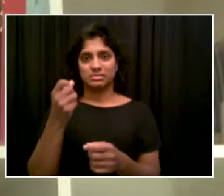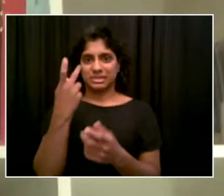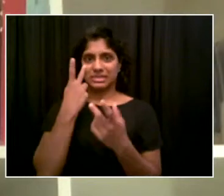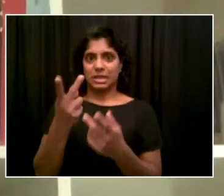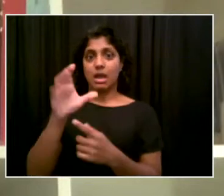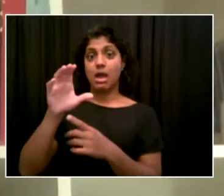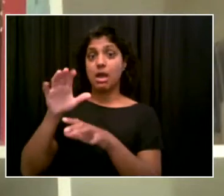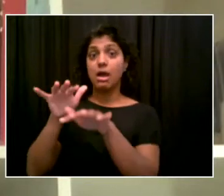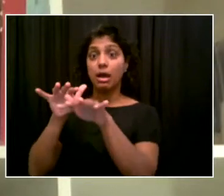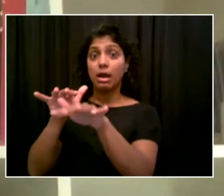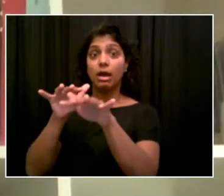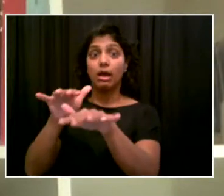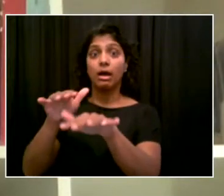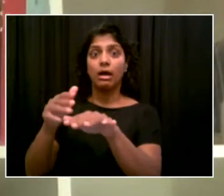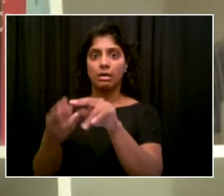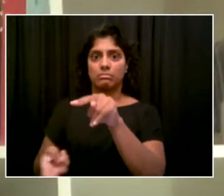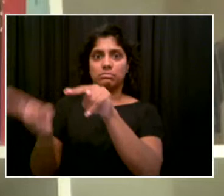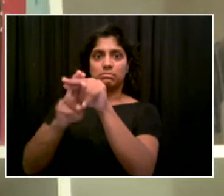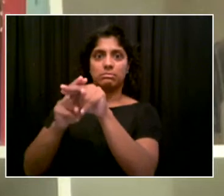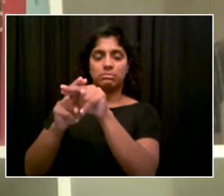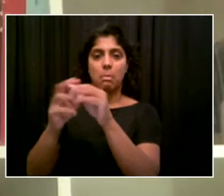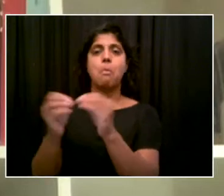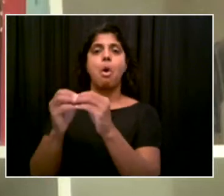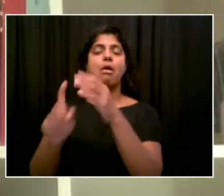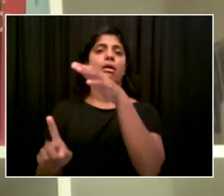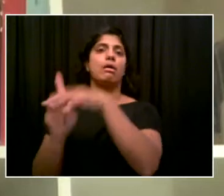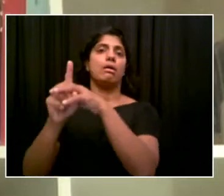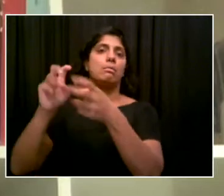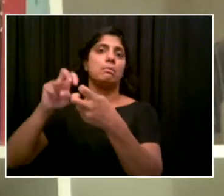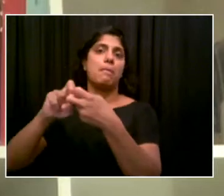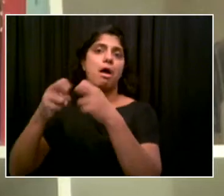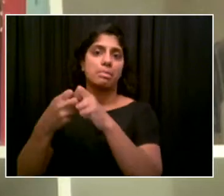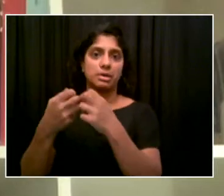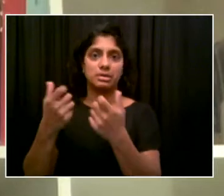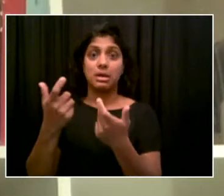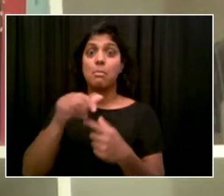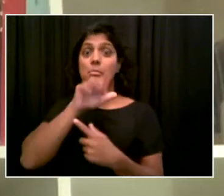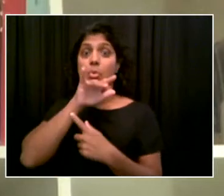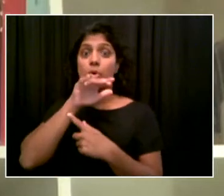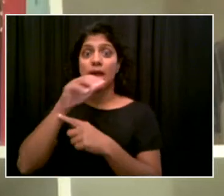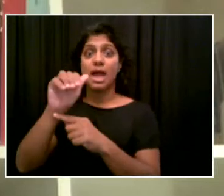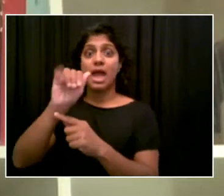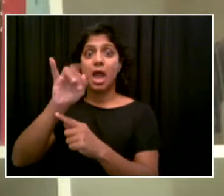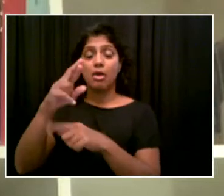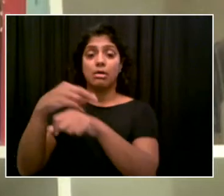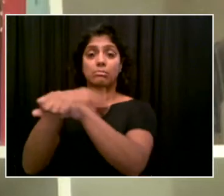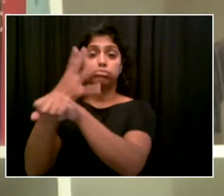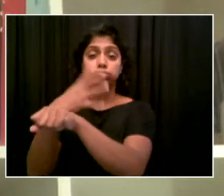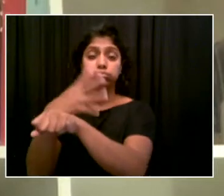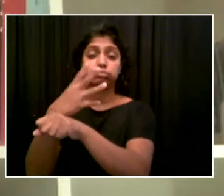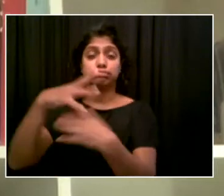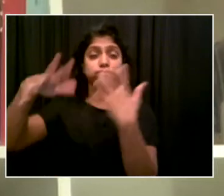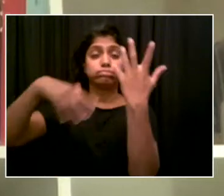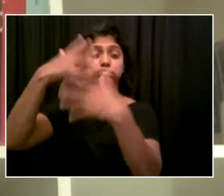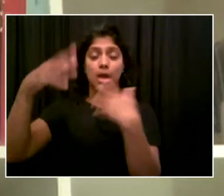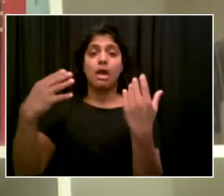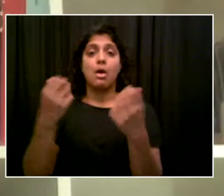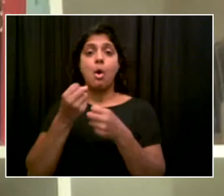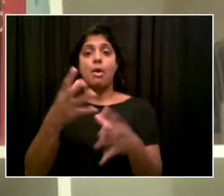IT'S THE TOLL THAT POLLUTION AND EXACTS ON OUR HEALTH AND